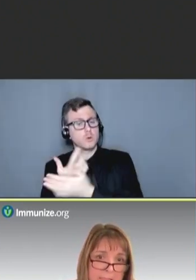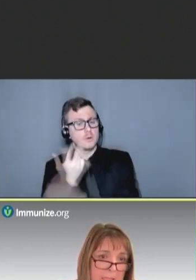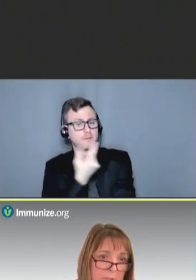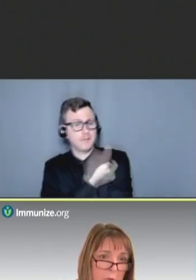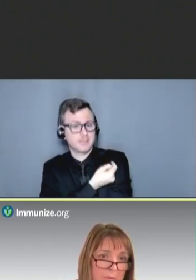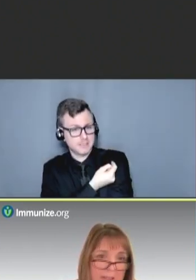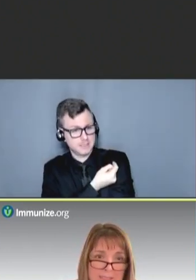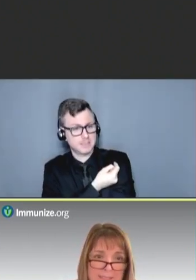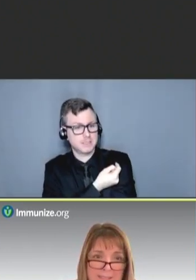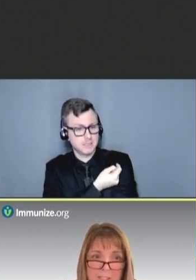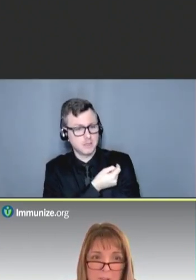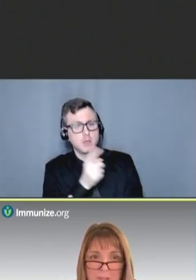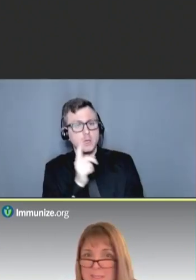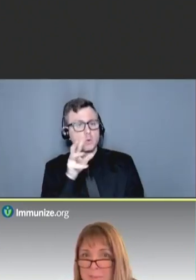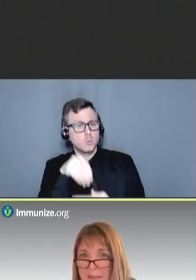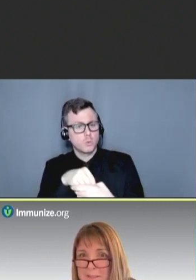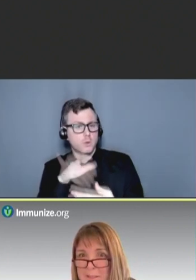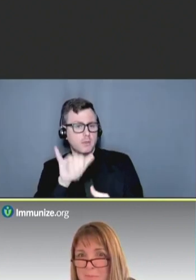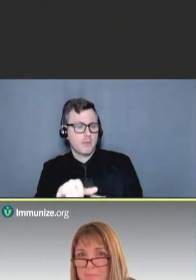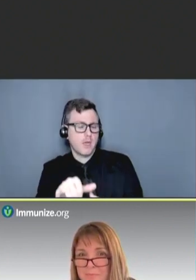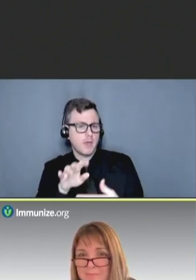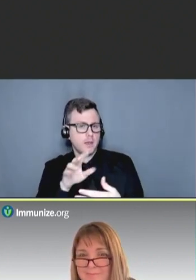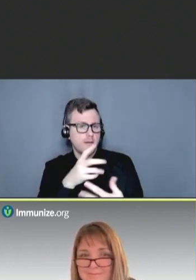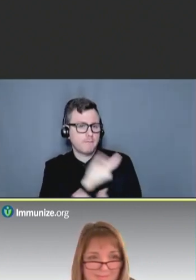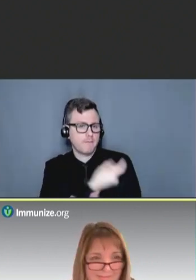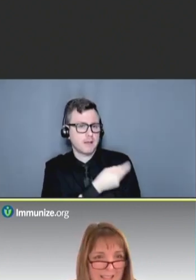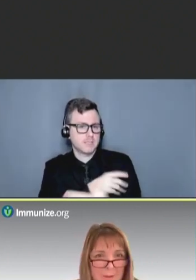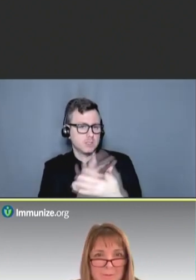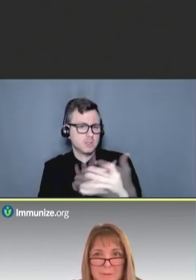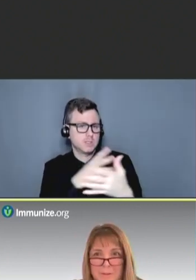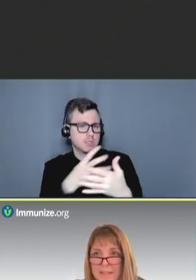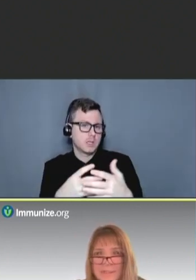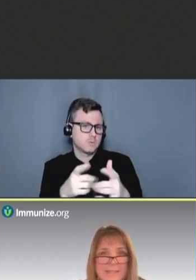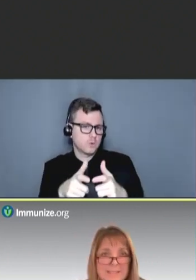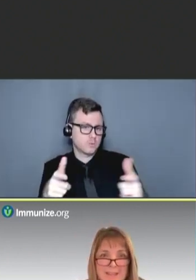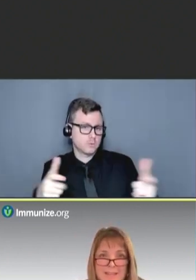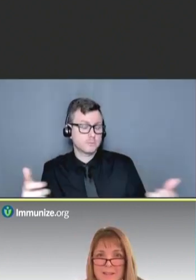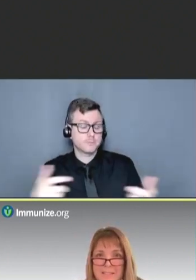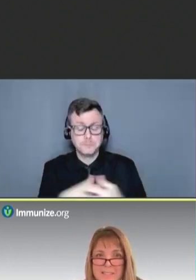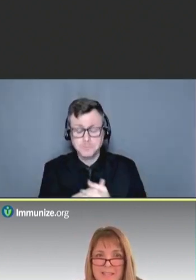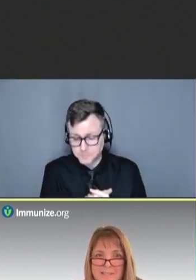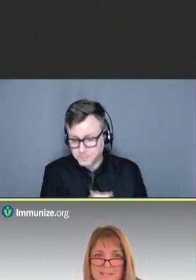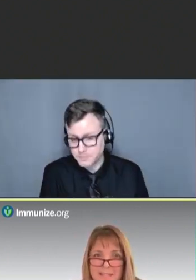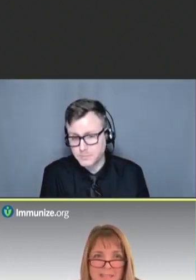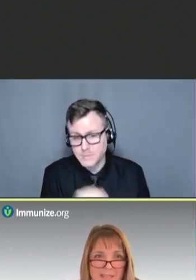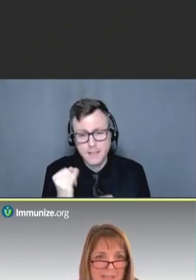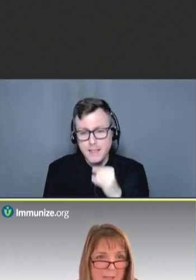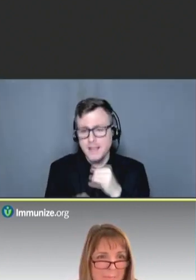the adult vaccine schedule expands? And I will -- next slide. Last slide.